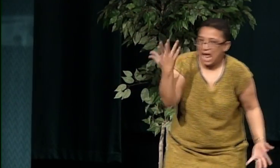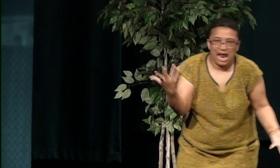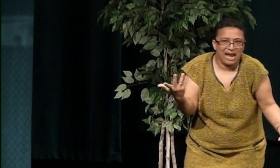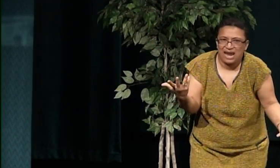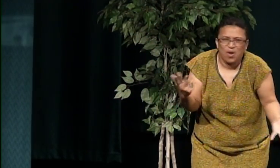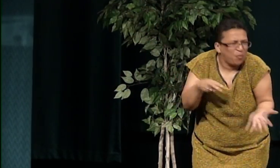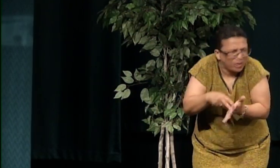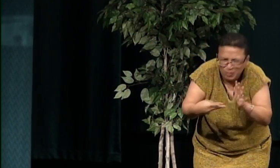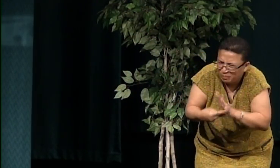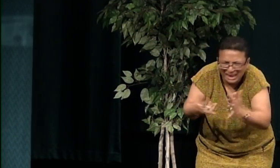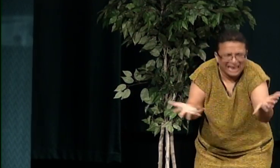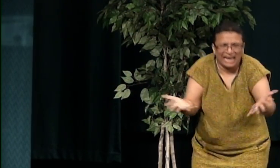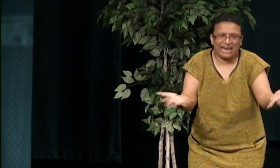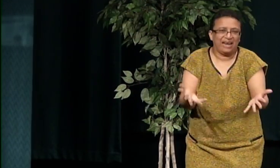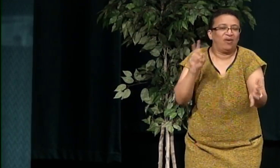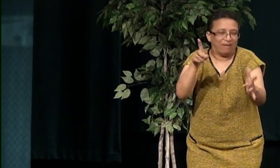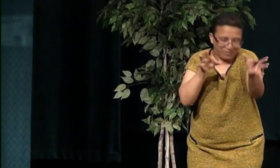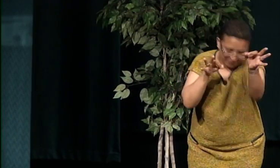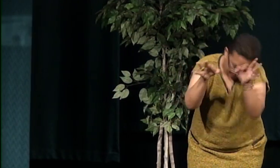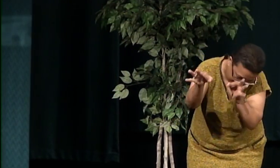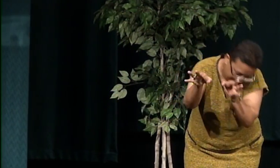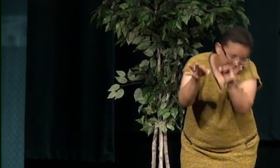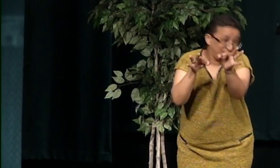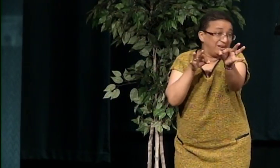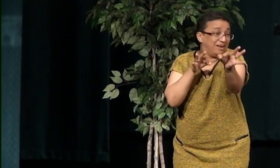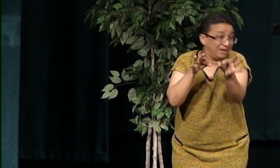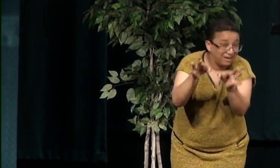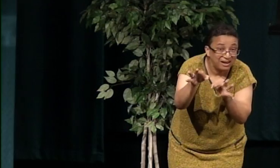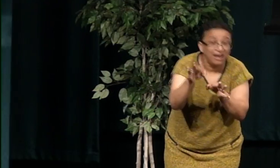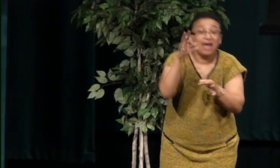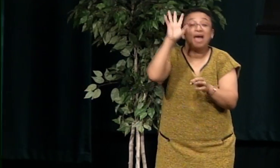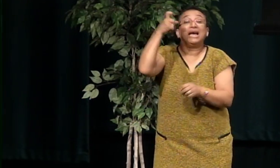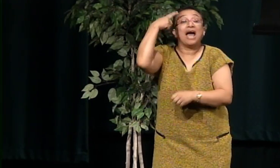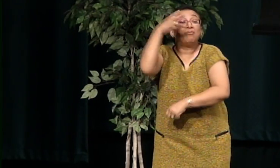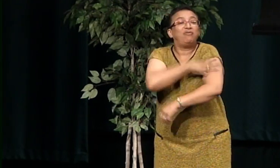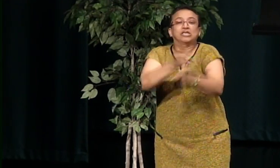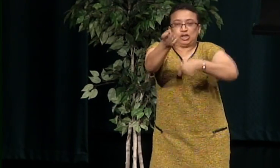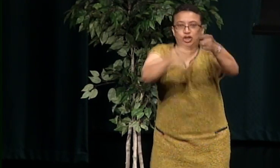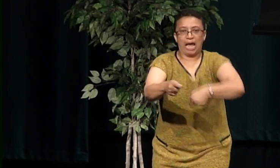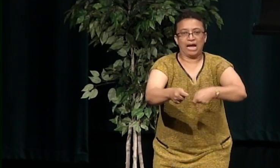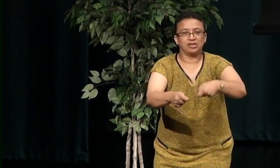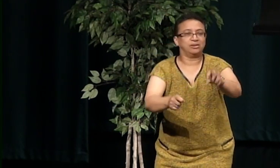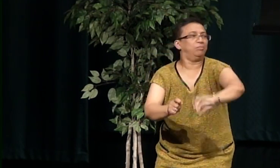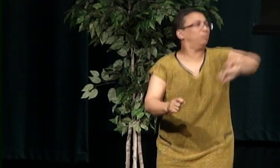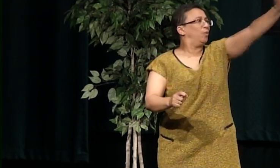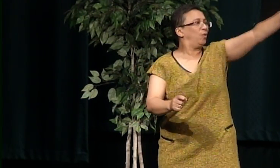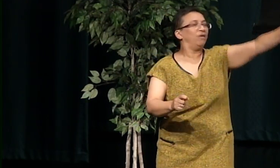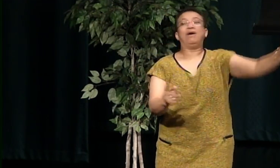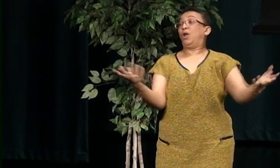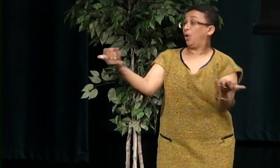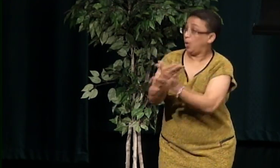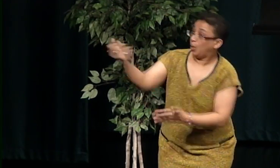Government officials do not understand this. They don't understand any of this and it's upon us to make sure that they do.